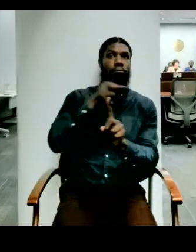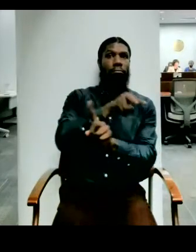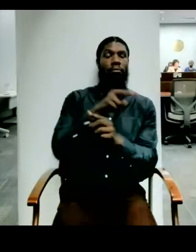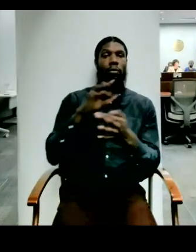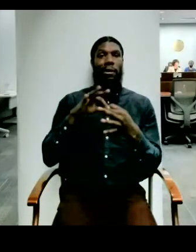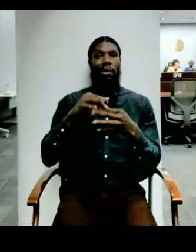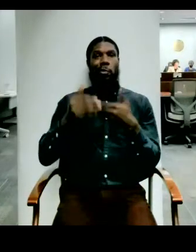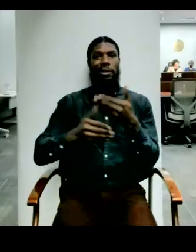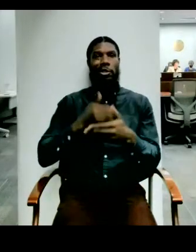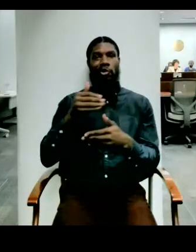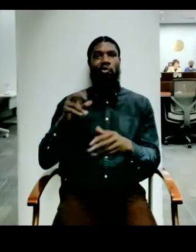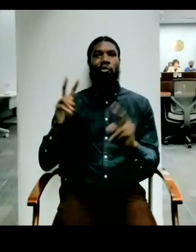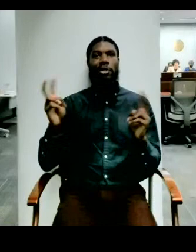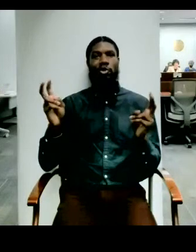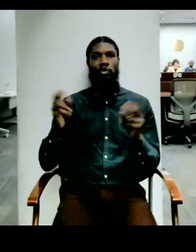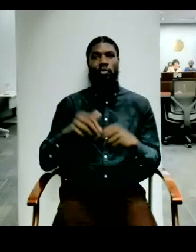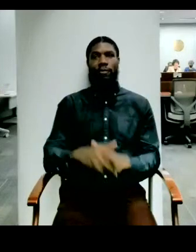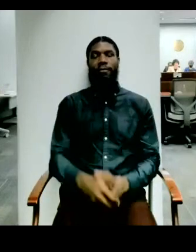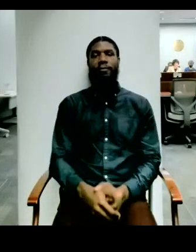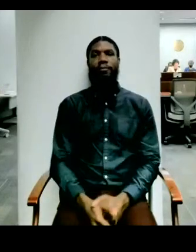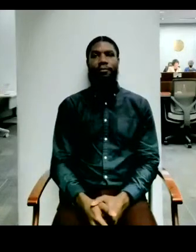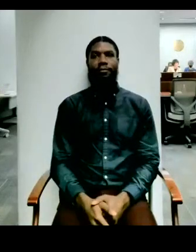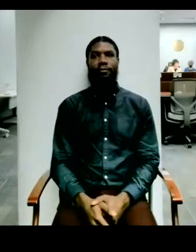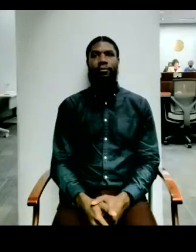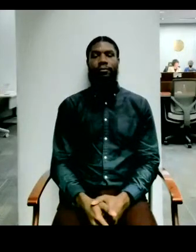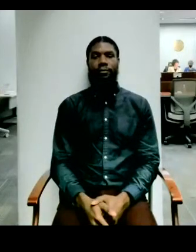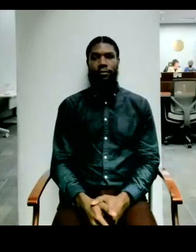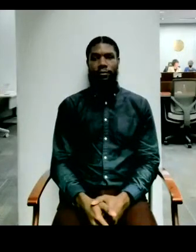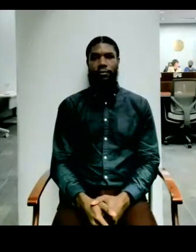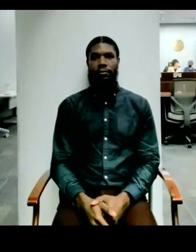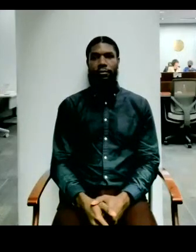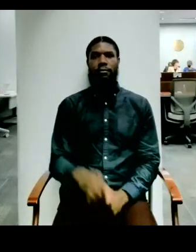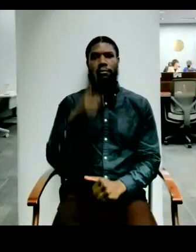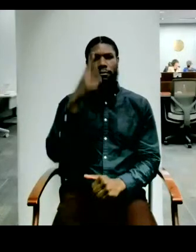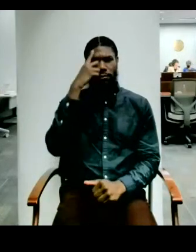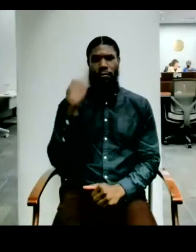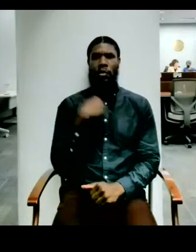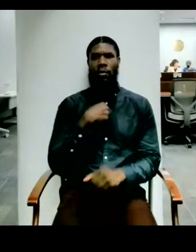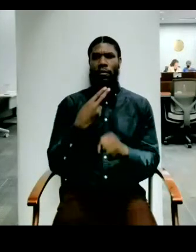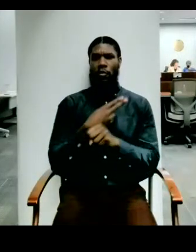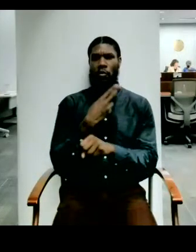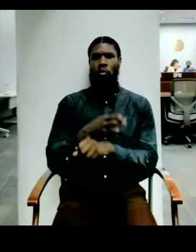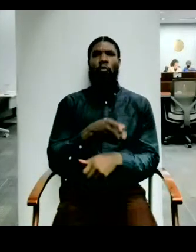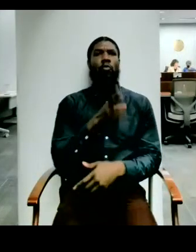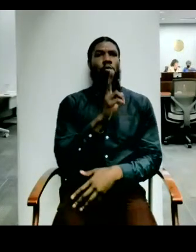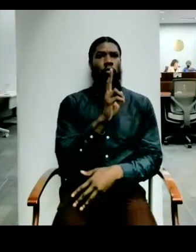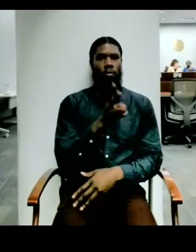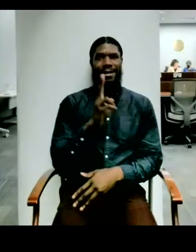Um and I think that we have been using two-minute rounds so I'm willing to hear,